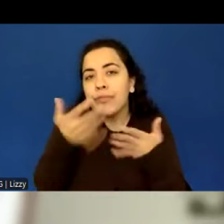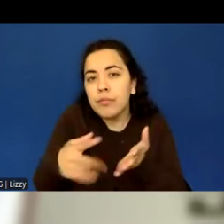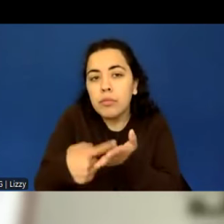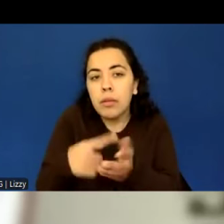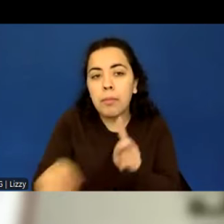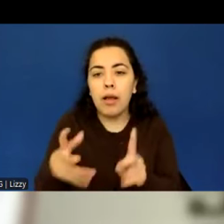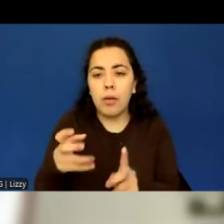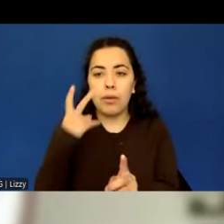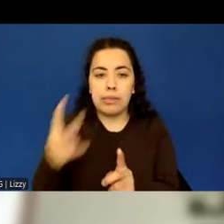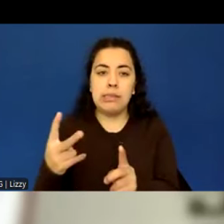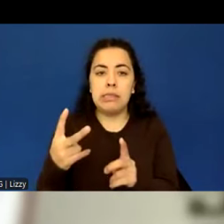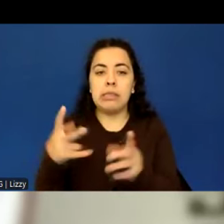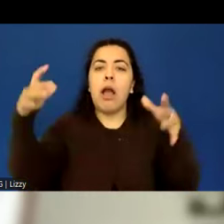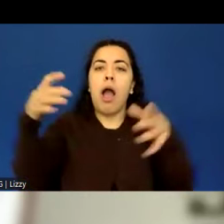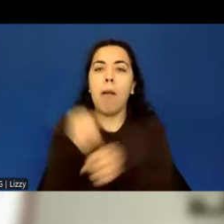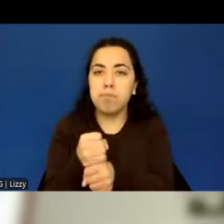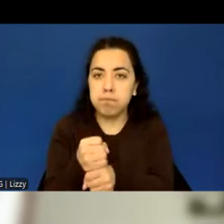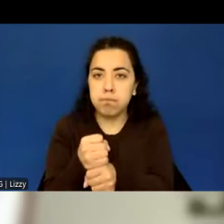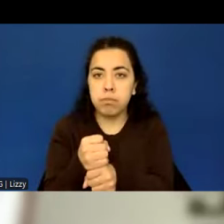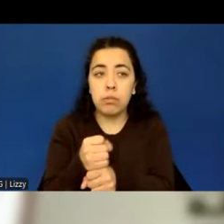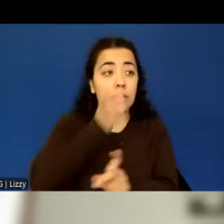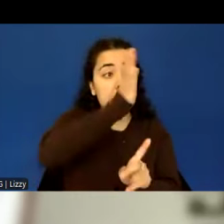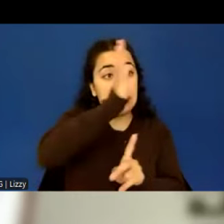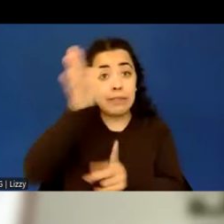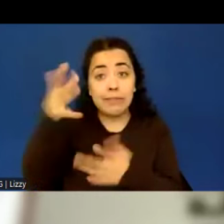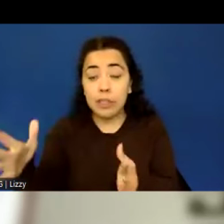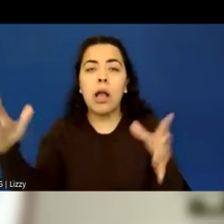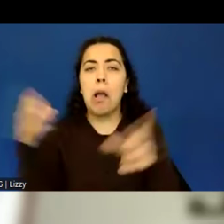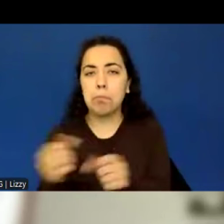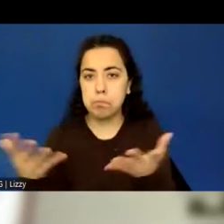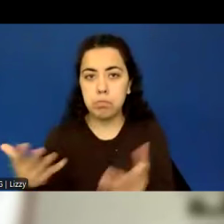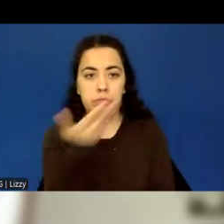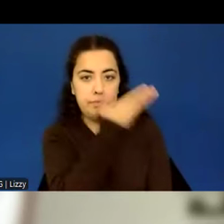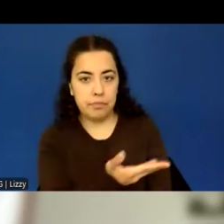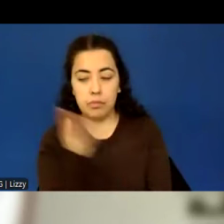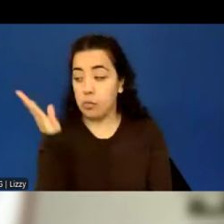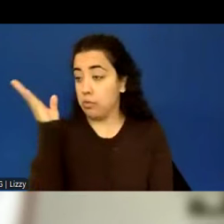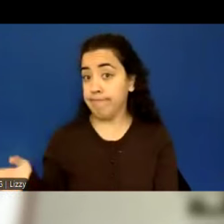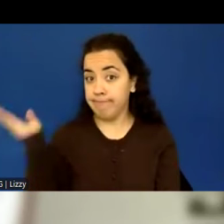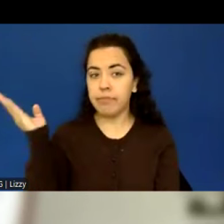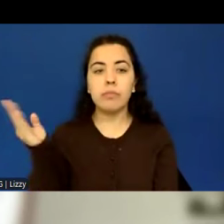of what we have seen. We like to think about the project manager or the product owner as